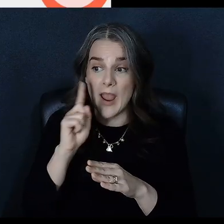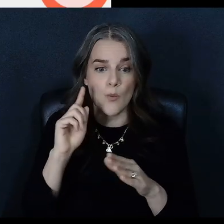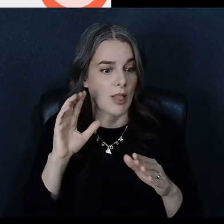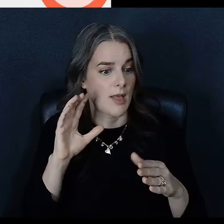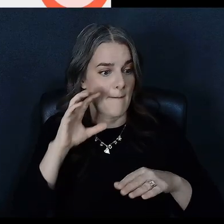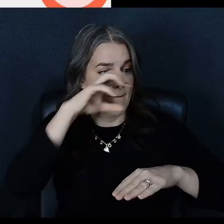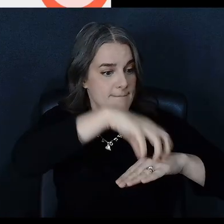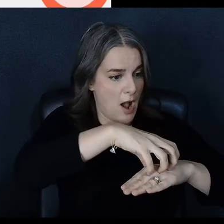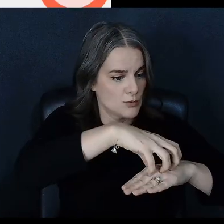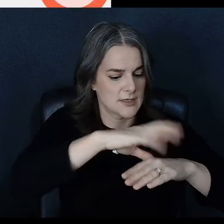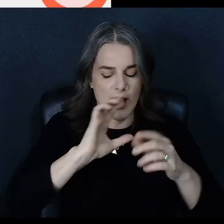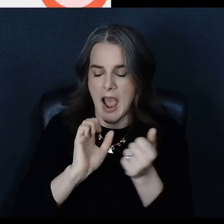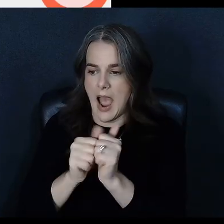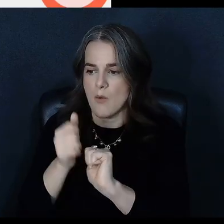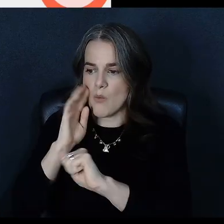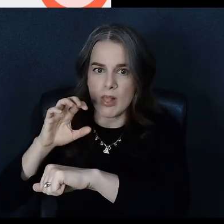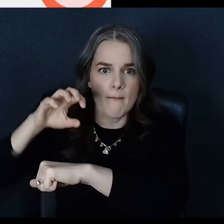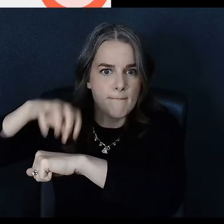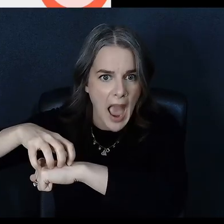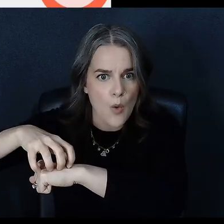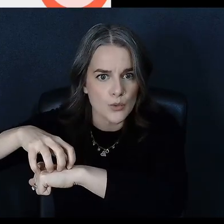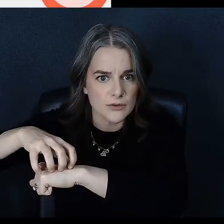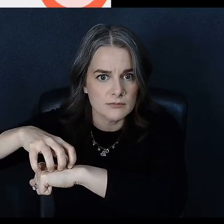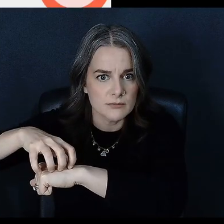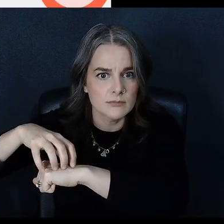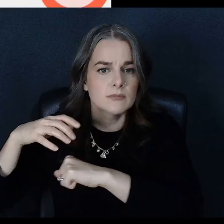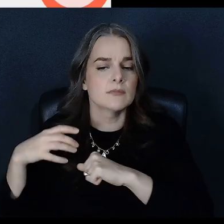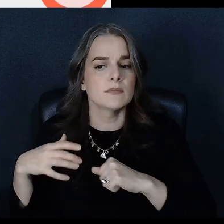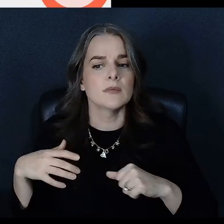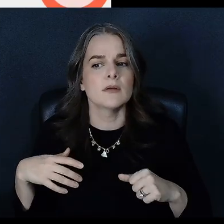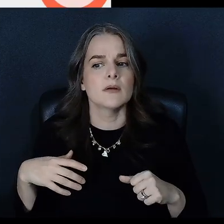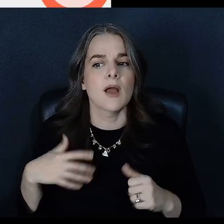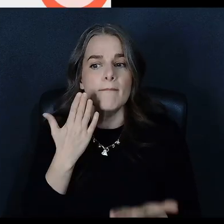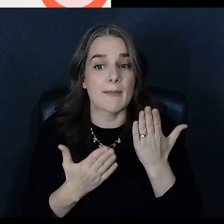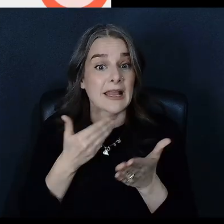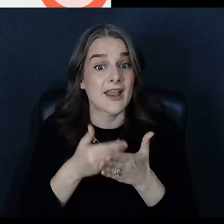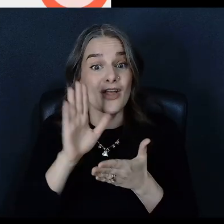The person is going to need it positioned alongside of their head, perhaps. What does that look like? How do you get it there?